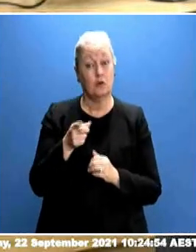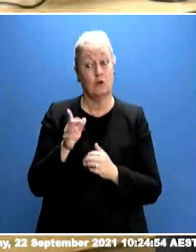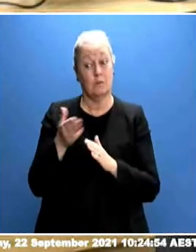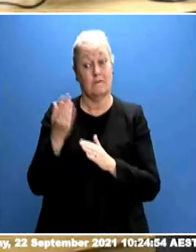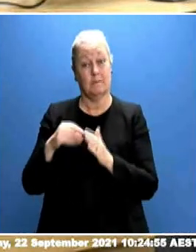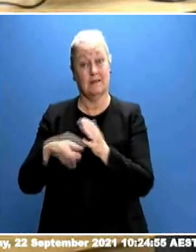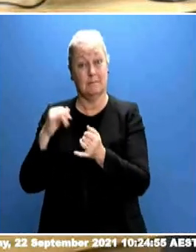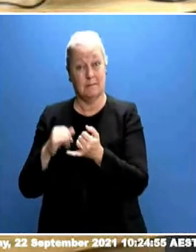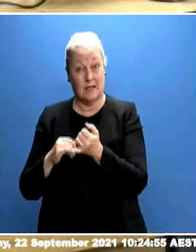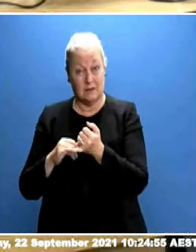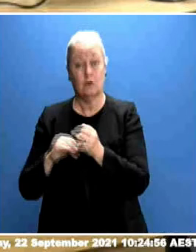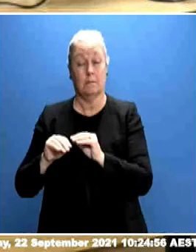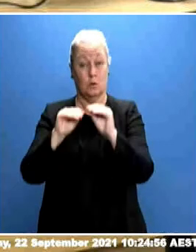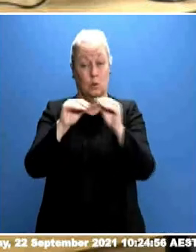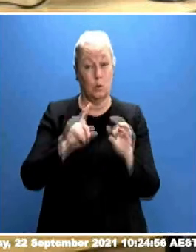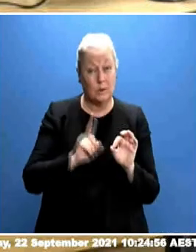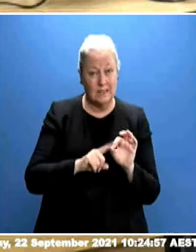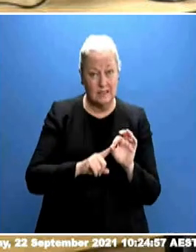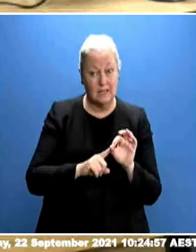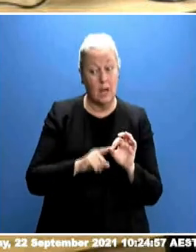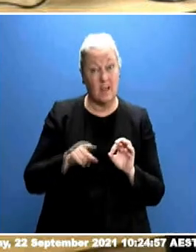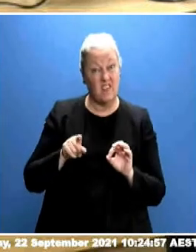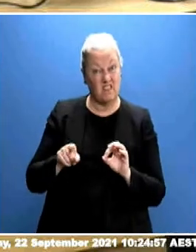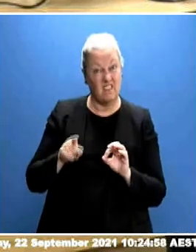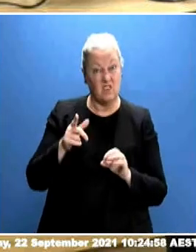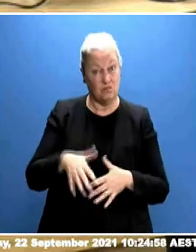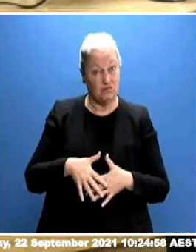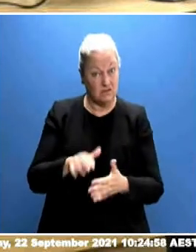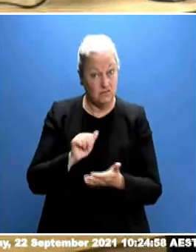Yes. At the time you were pregnant with Megan? That's right.